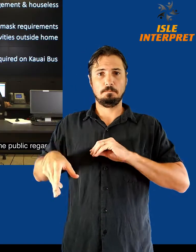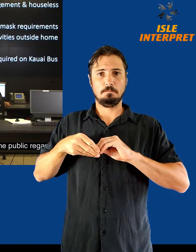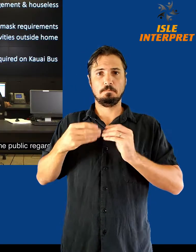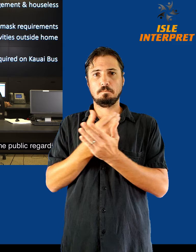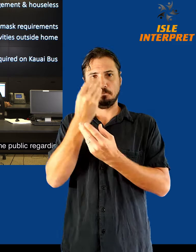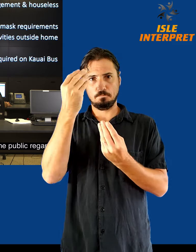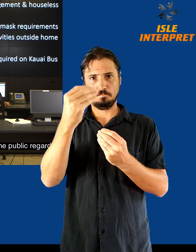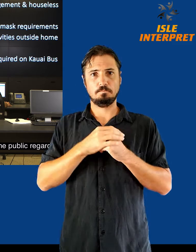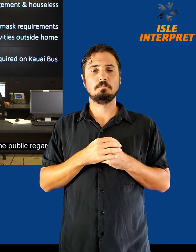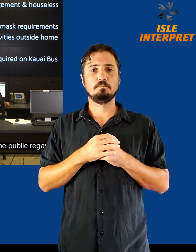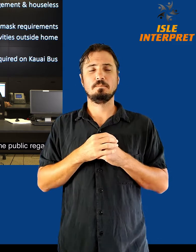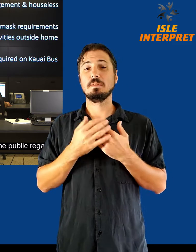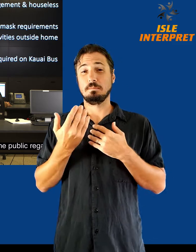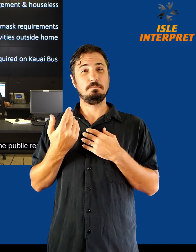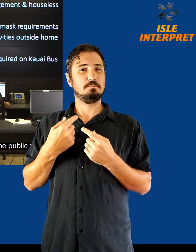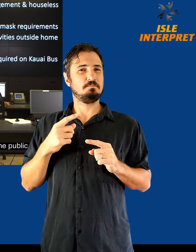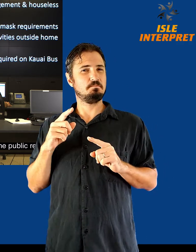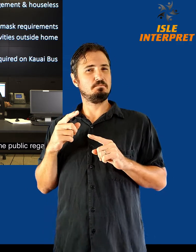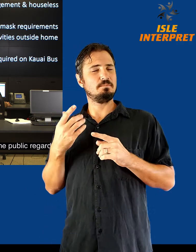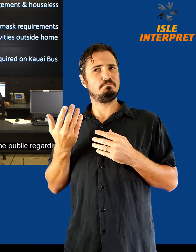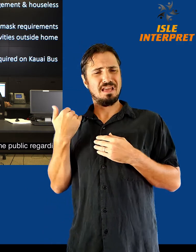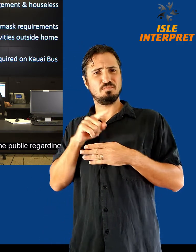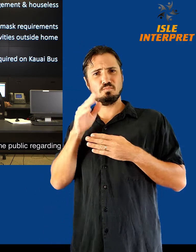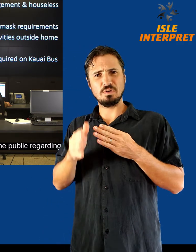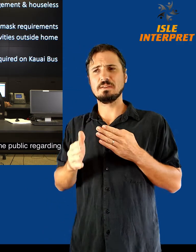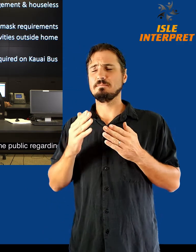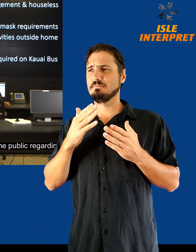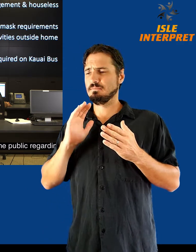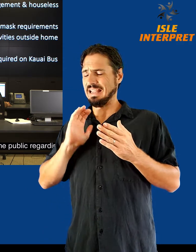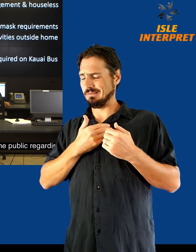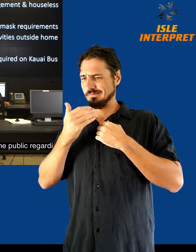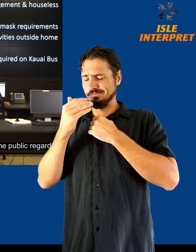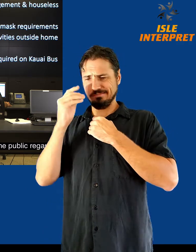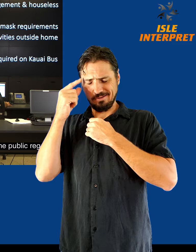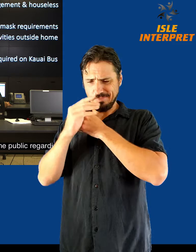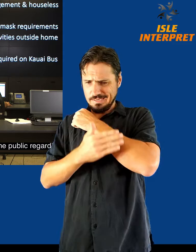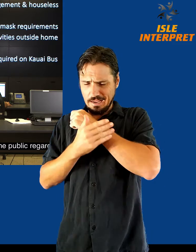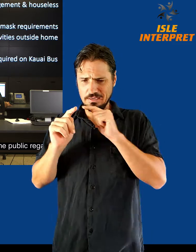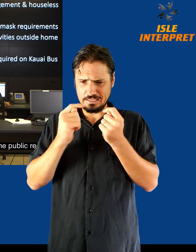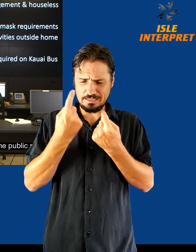Over the weekend, our team at the EOC has been reviewing comments from the public regarding the rules in place.